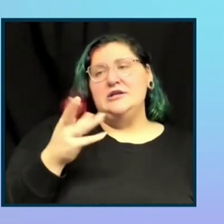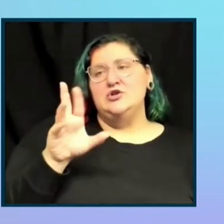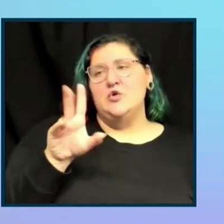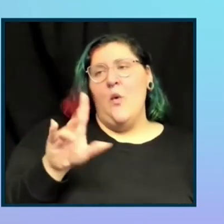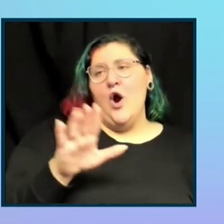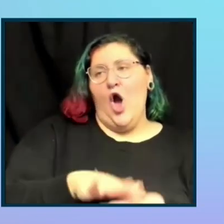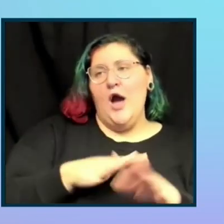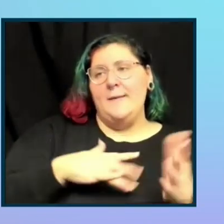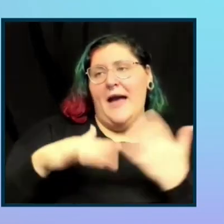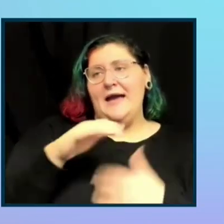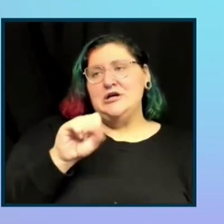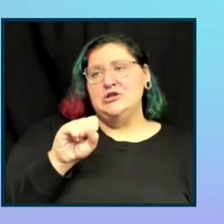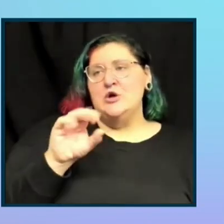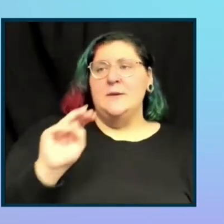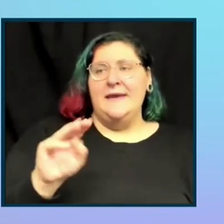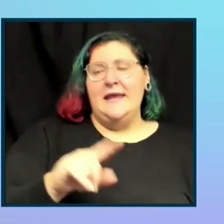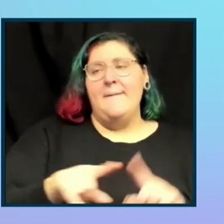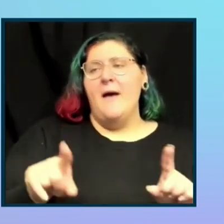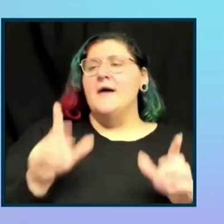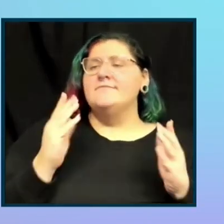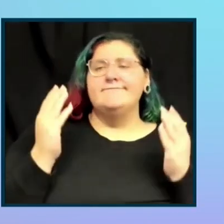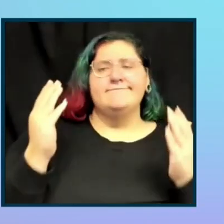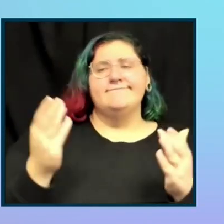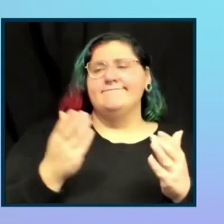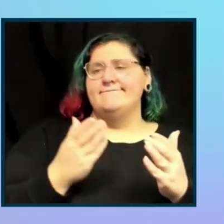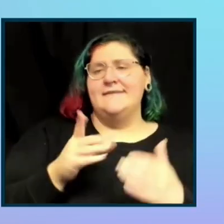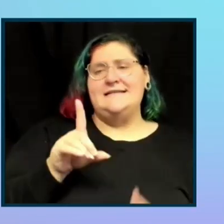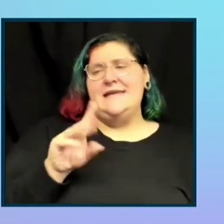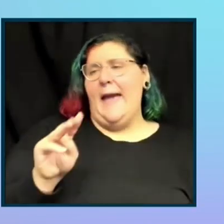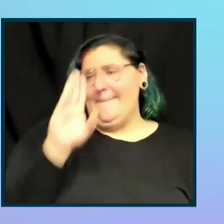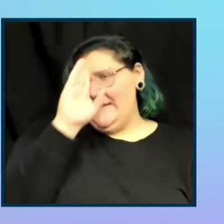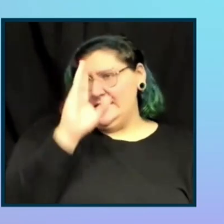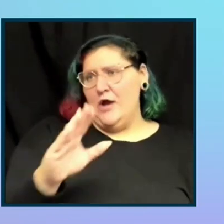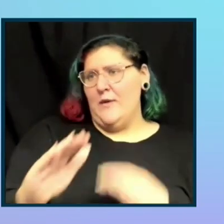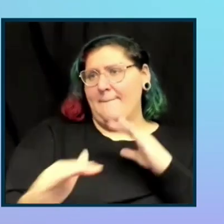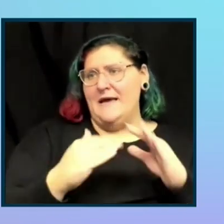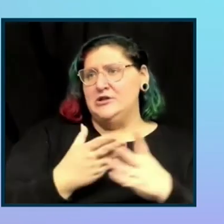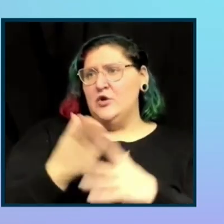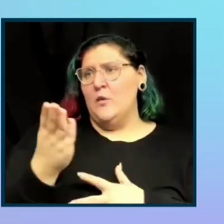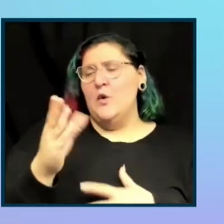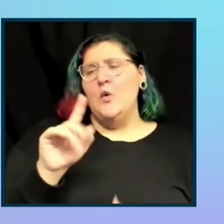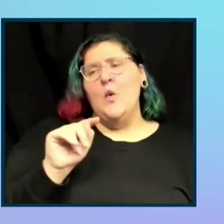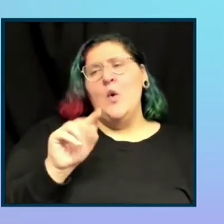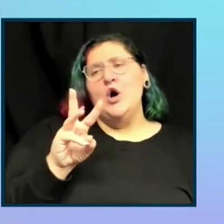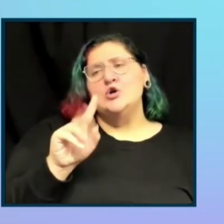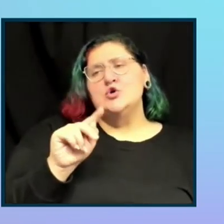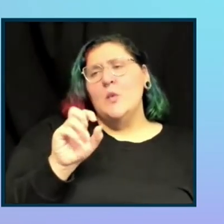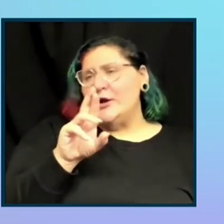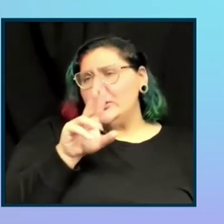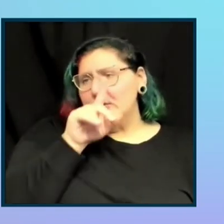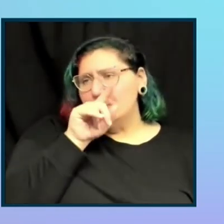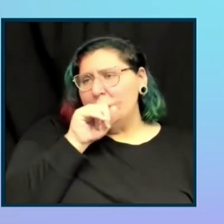But if you DM privately through Twitter and yeah, Twitter's probably the best place to get me generally.